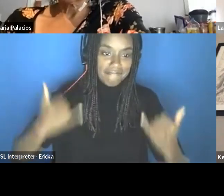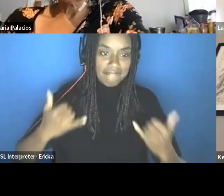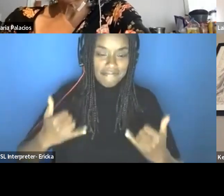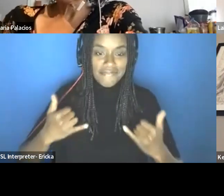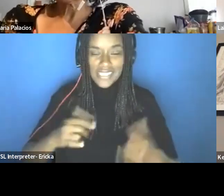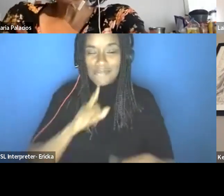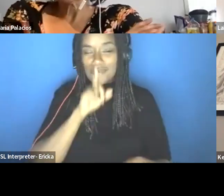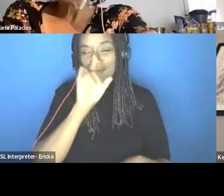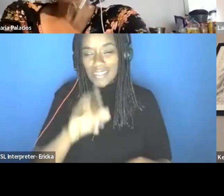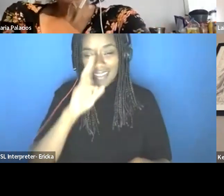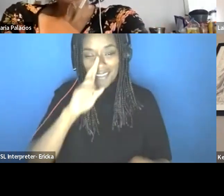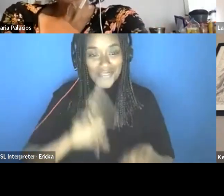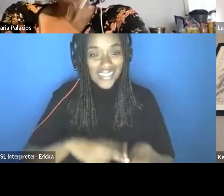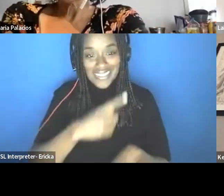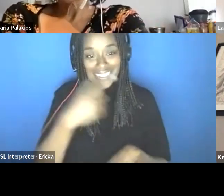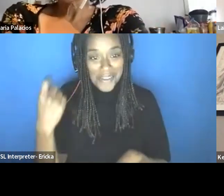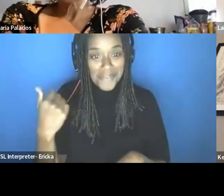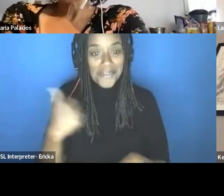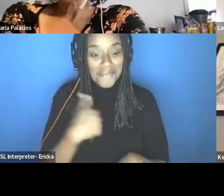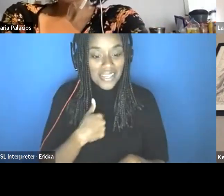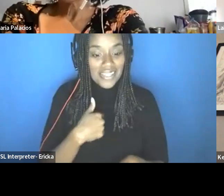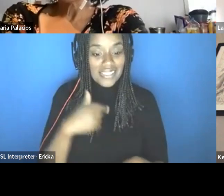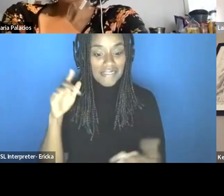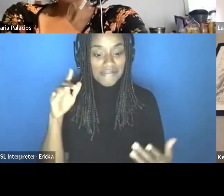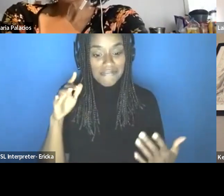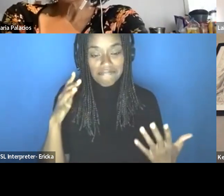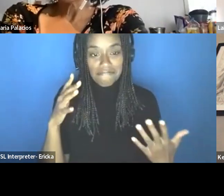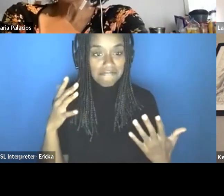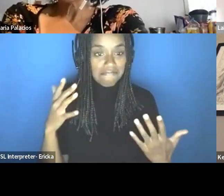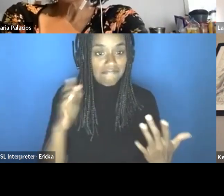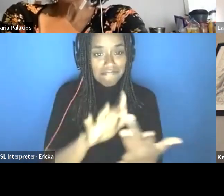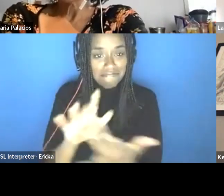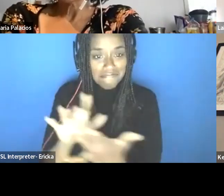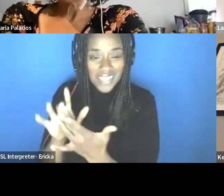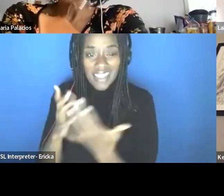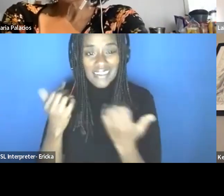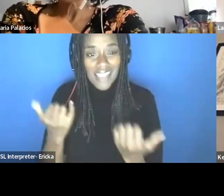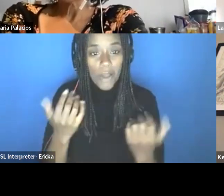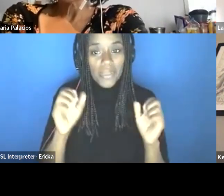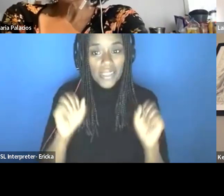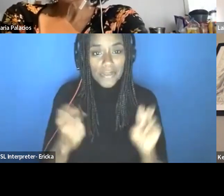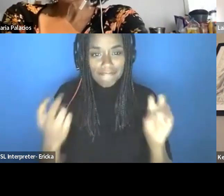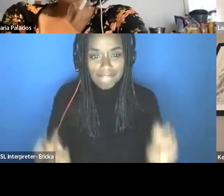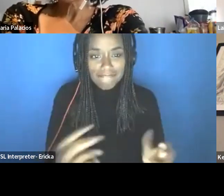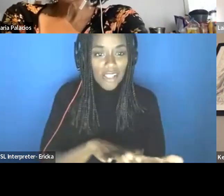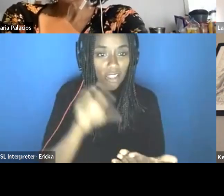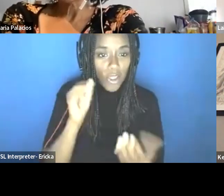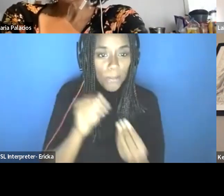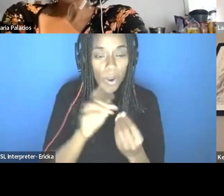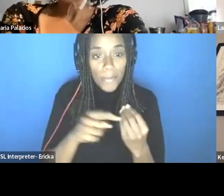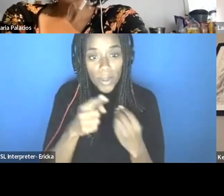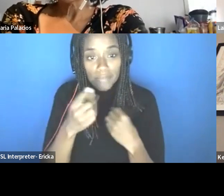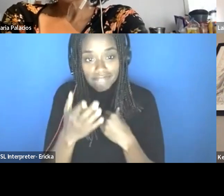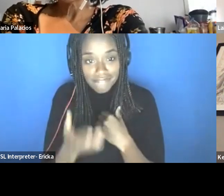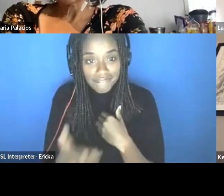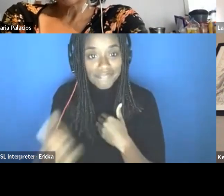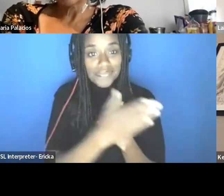And thank you all for the speakers.